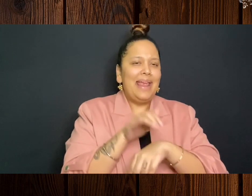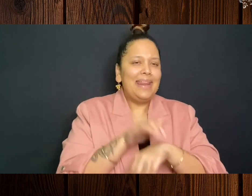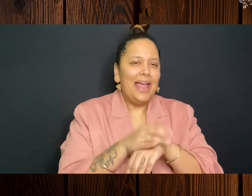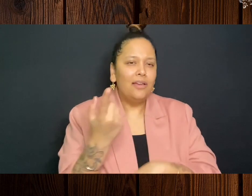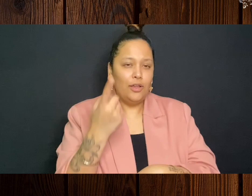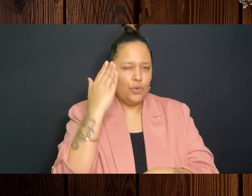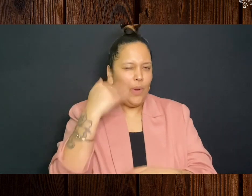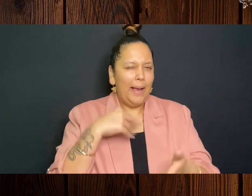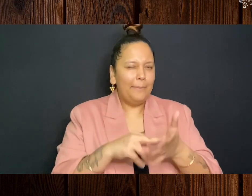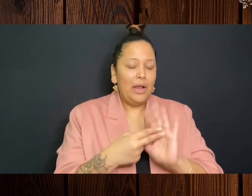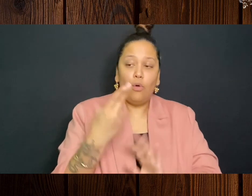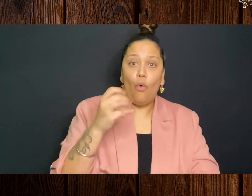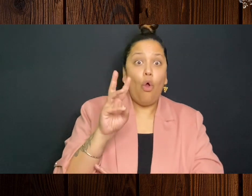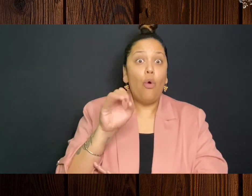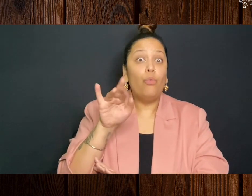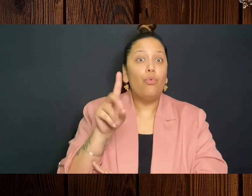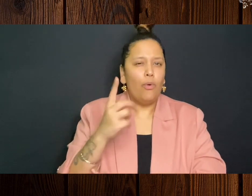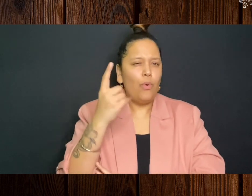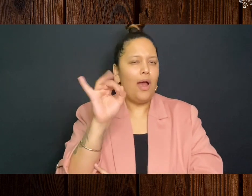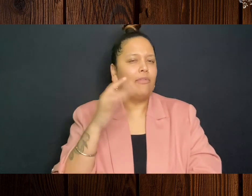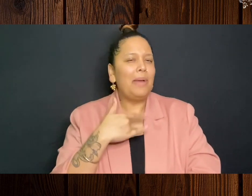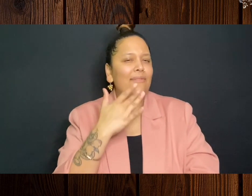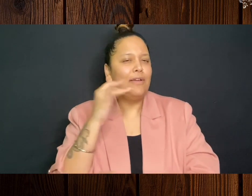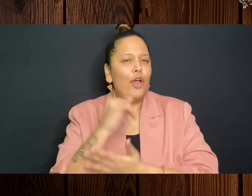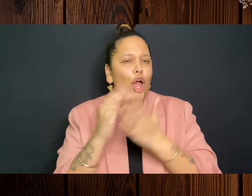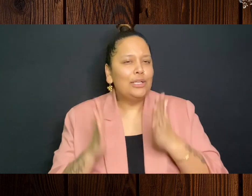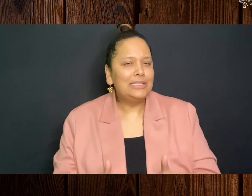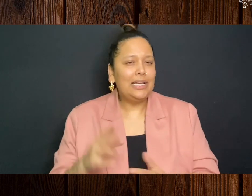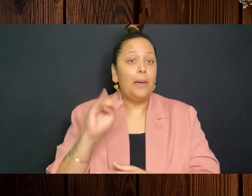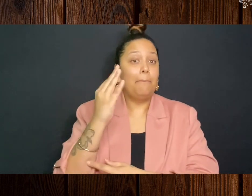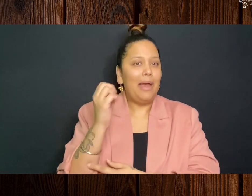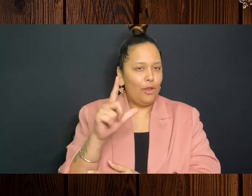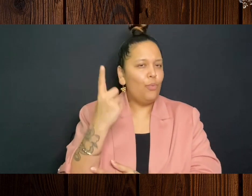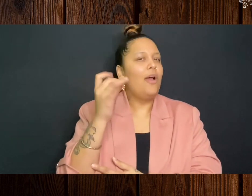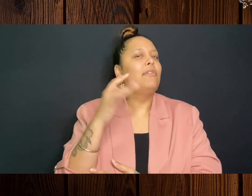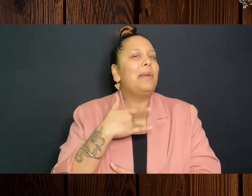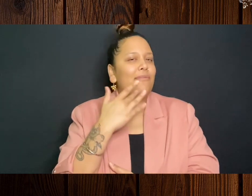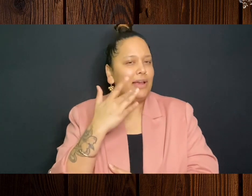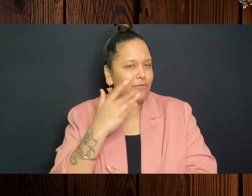Howard is one of my favourite artists, Michael Kiwanuka is one of my favourite artists. I spend about half the year living in